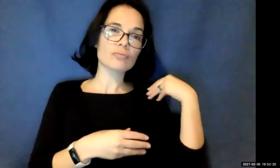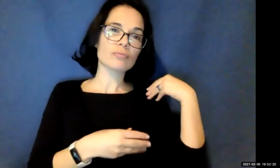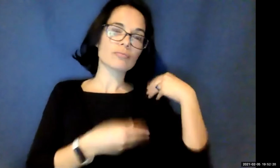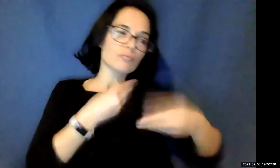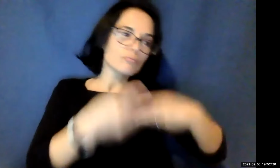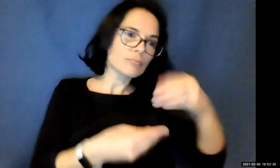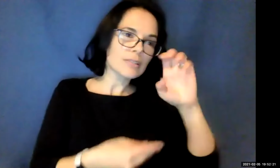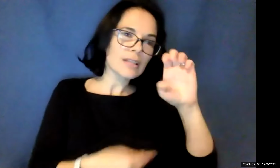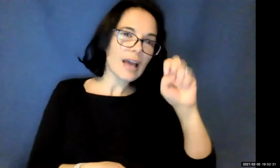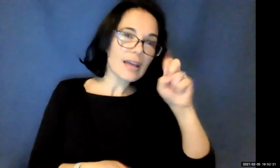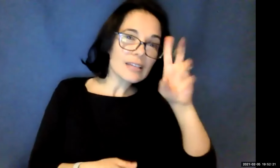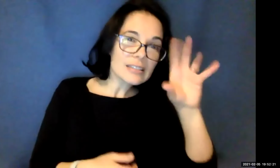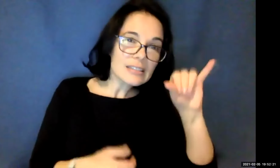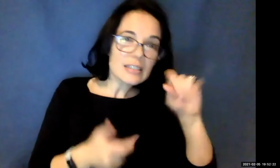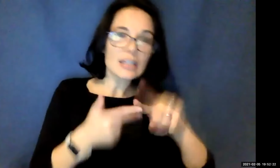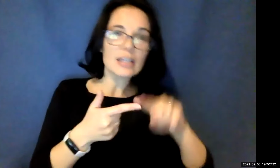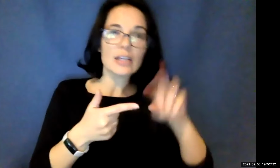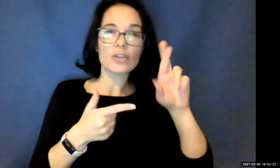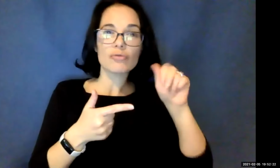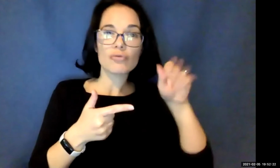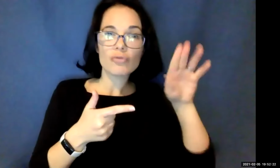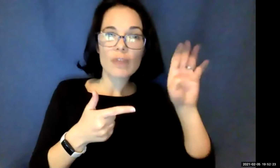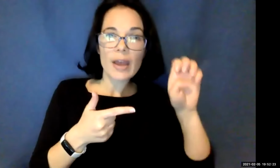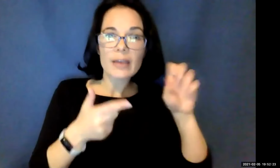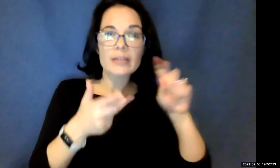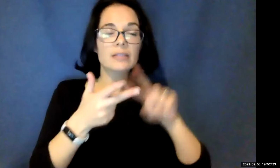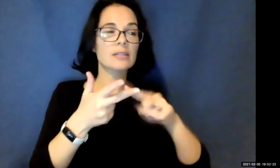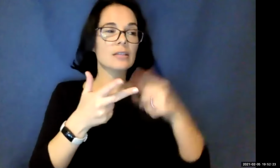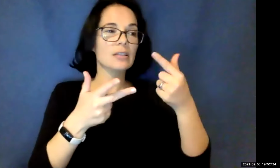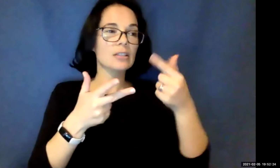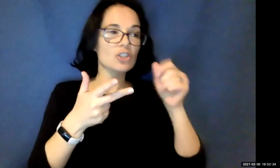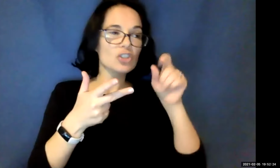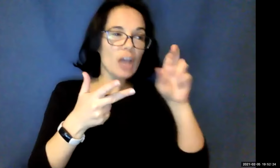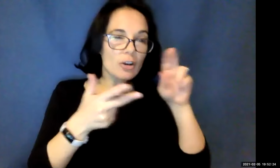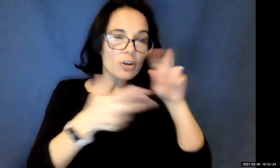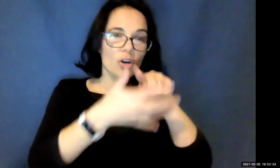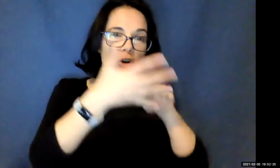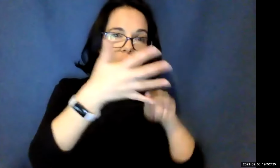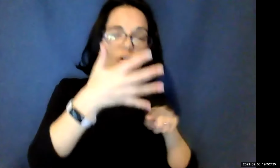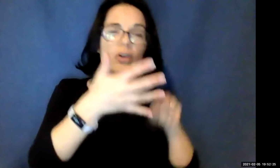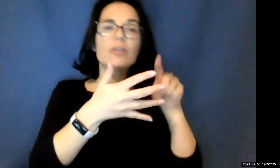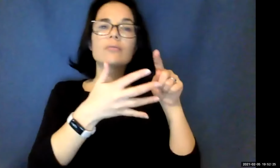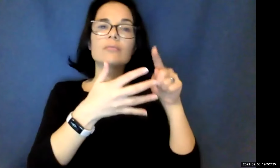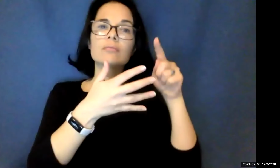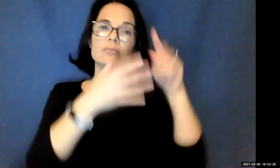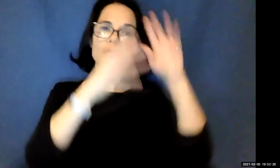And you will see that there is some incomplete information, like 13-14% I believe of race